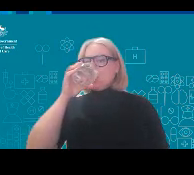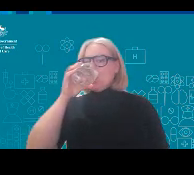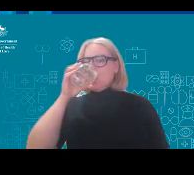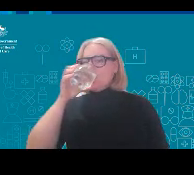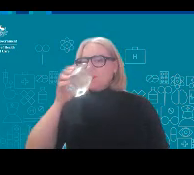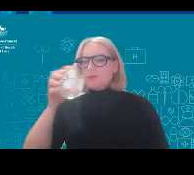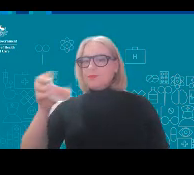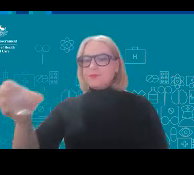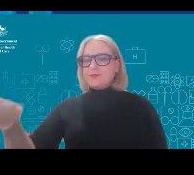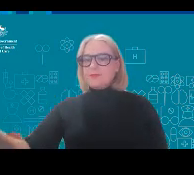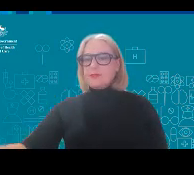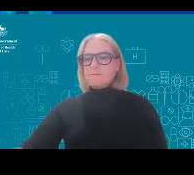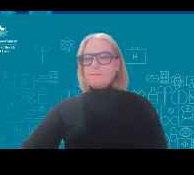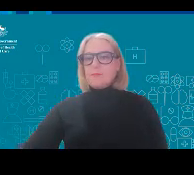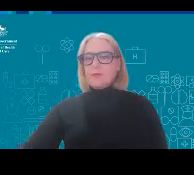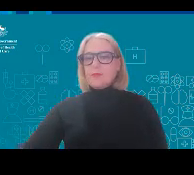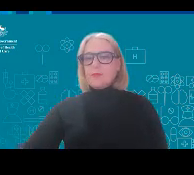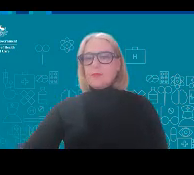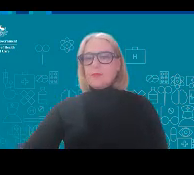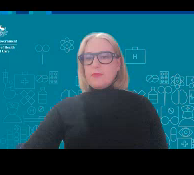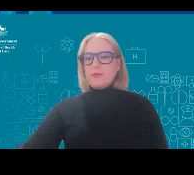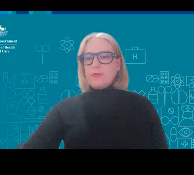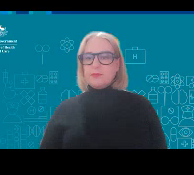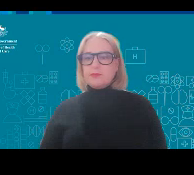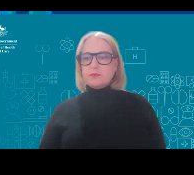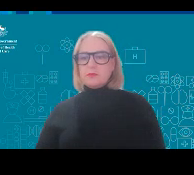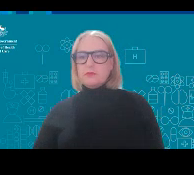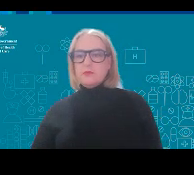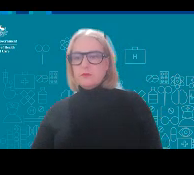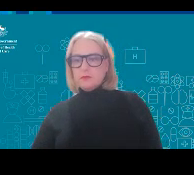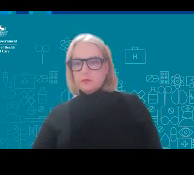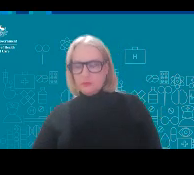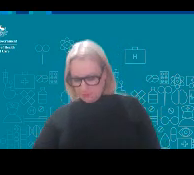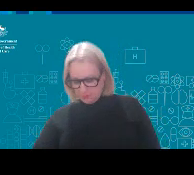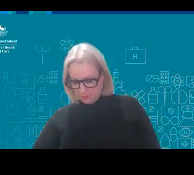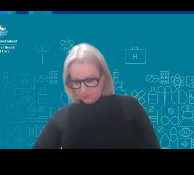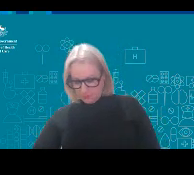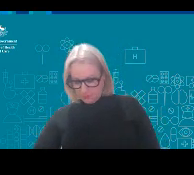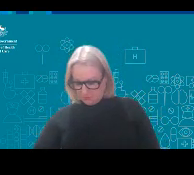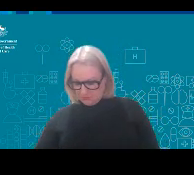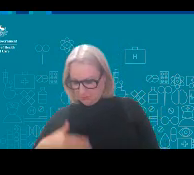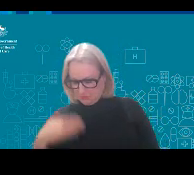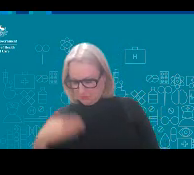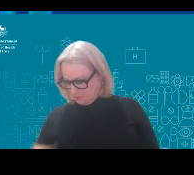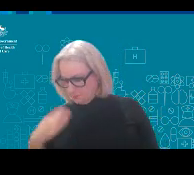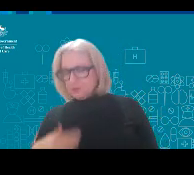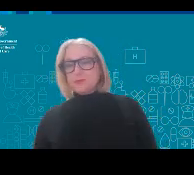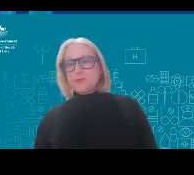Commonwealth funding all residential aged care must be delivered through residential care homes